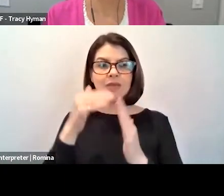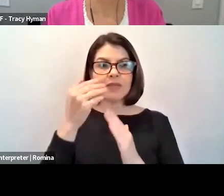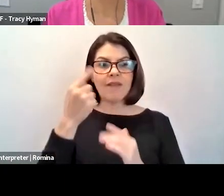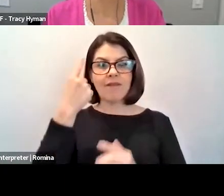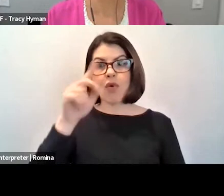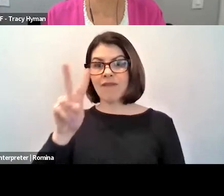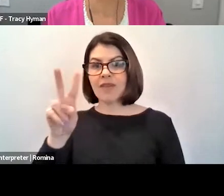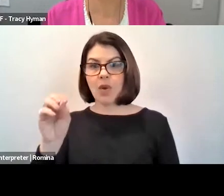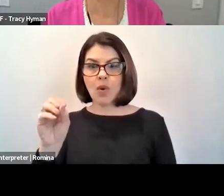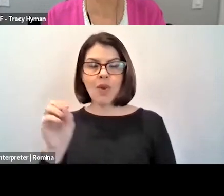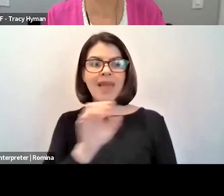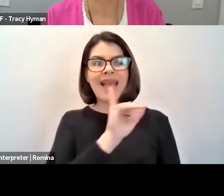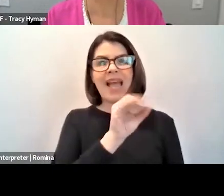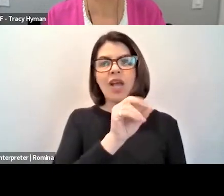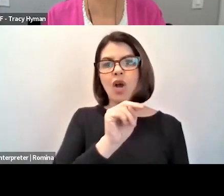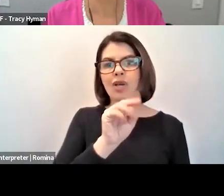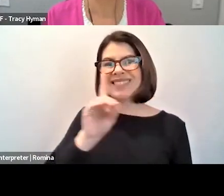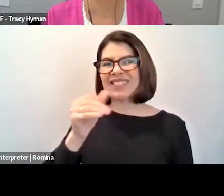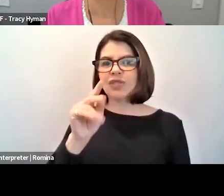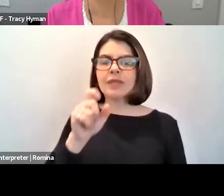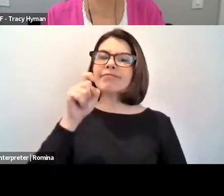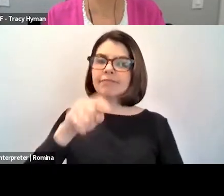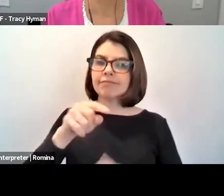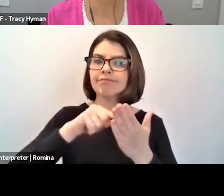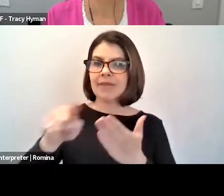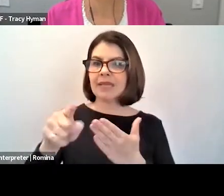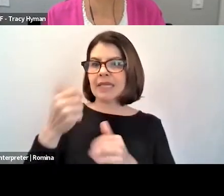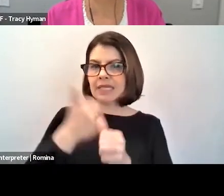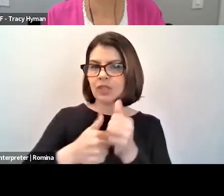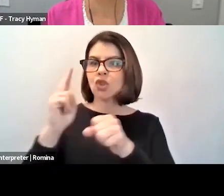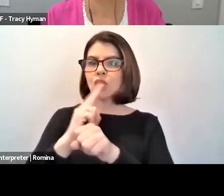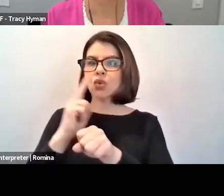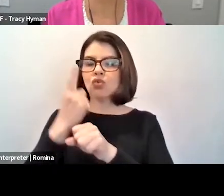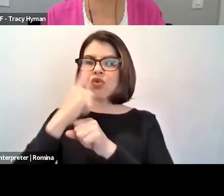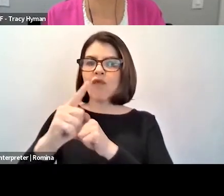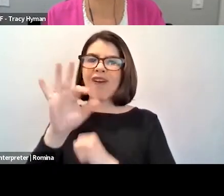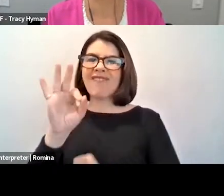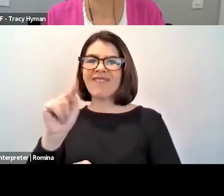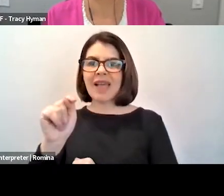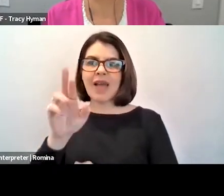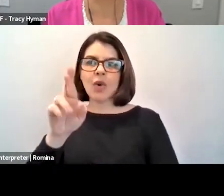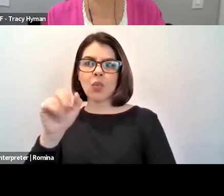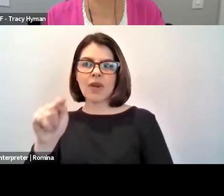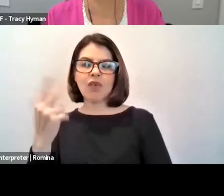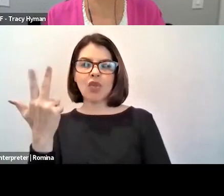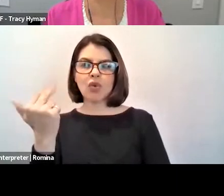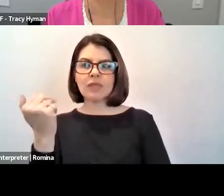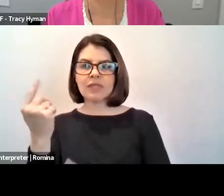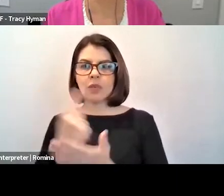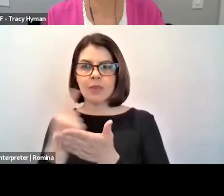An ION/Diginet can either be paid per use or for a flat rate for 13 weeks.